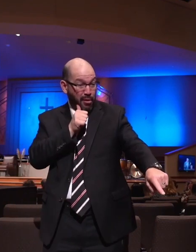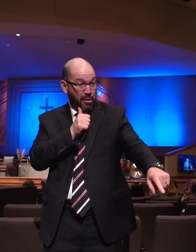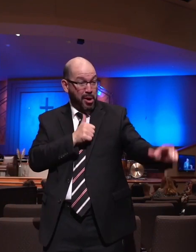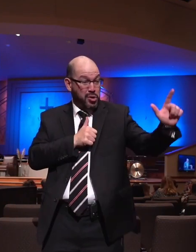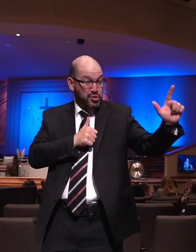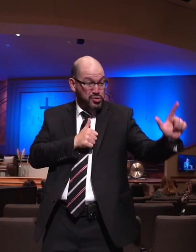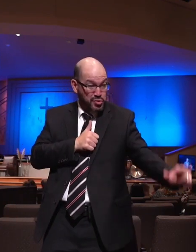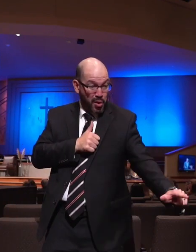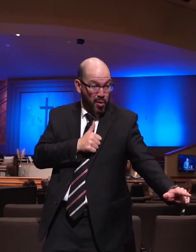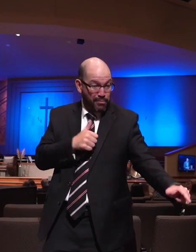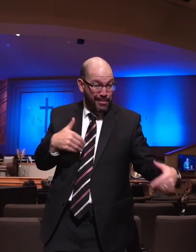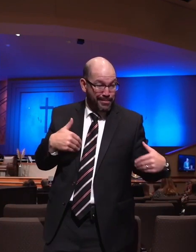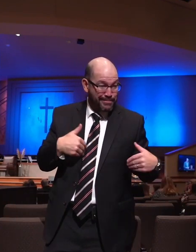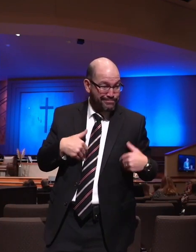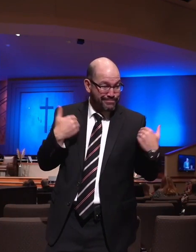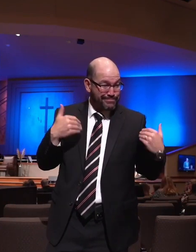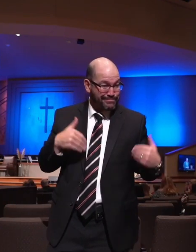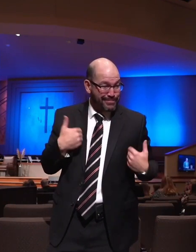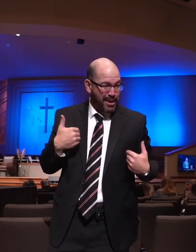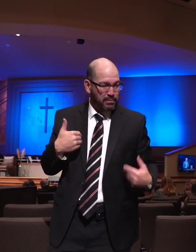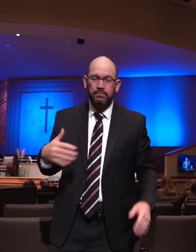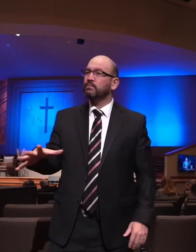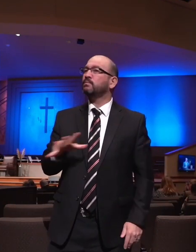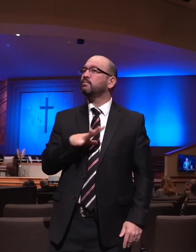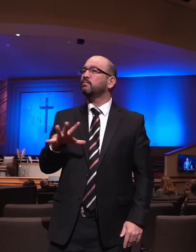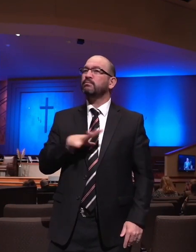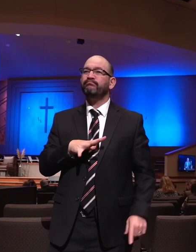you allow that obstacle as well her gender